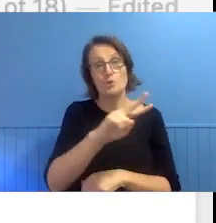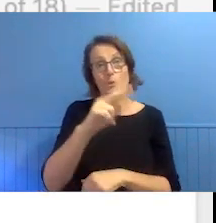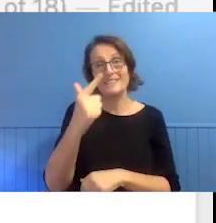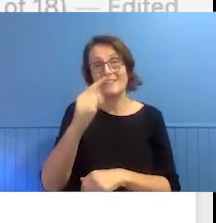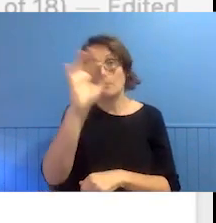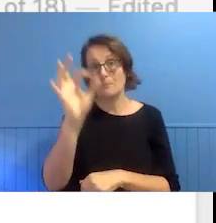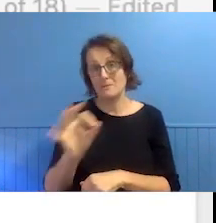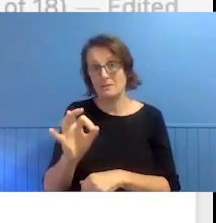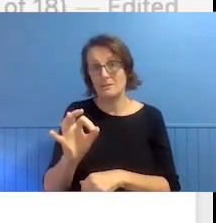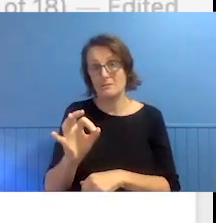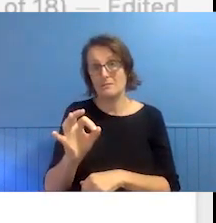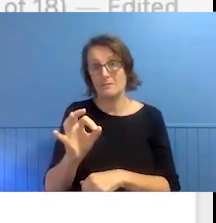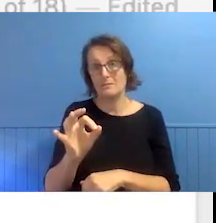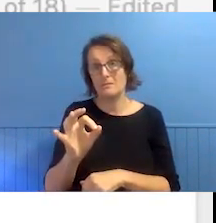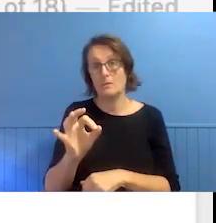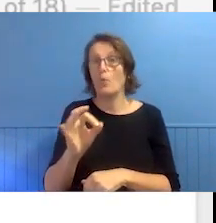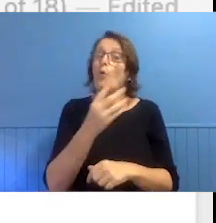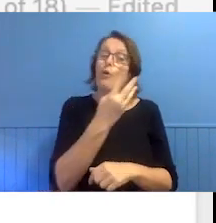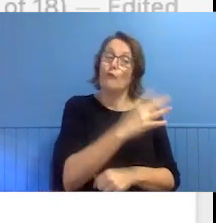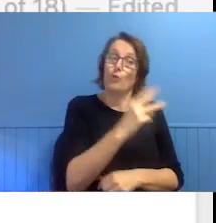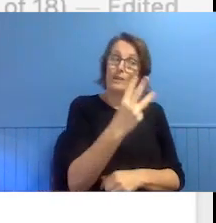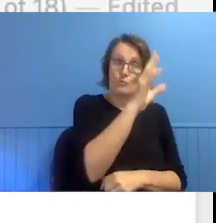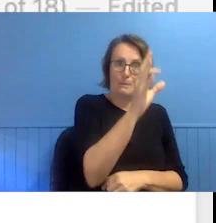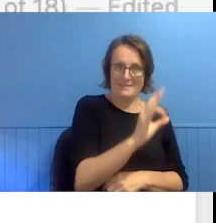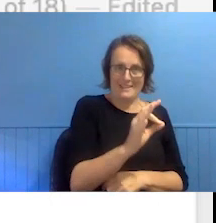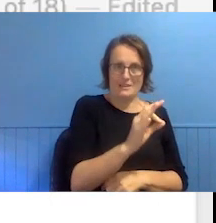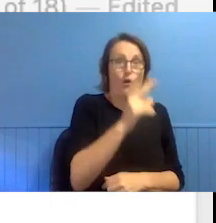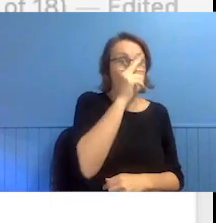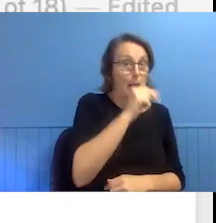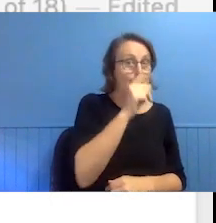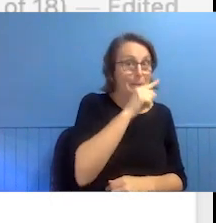millennials are doing that. The social TV movement which you might